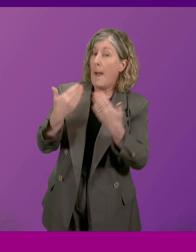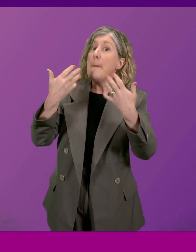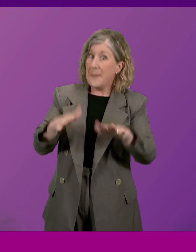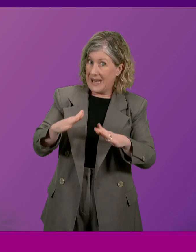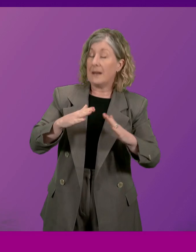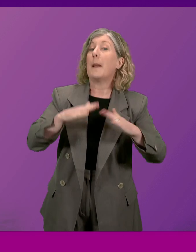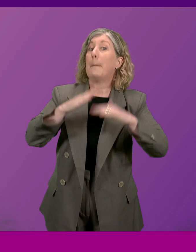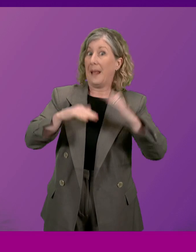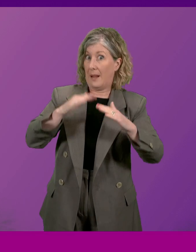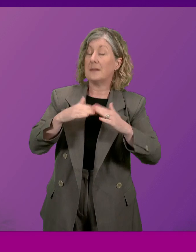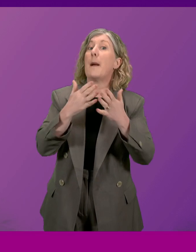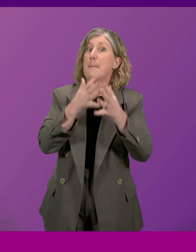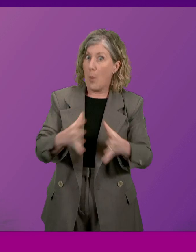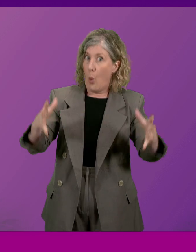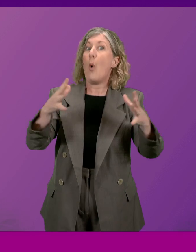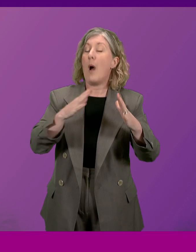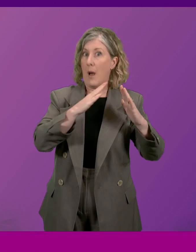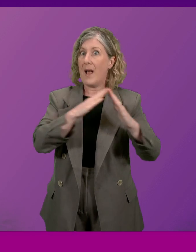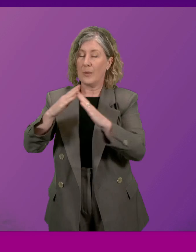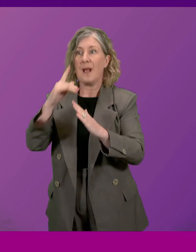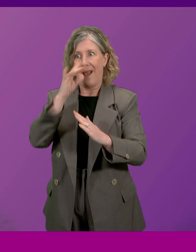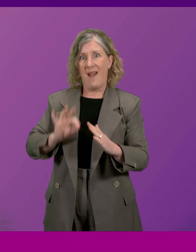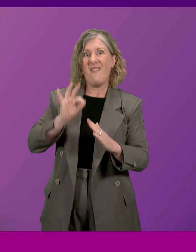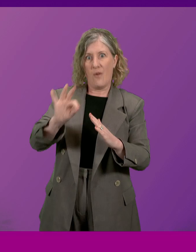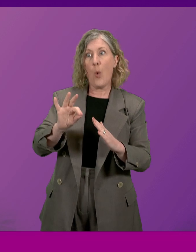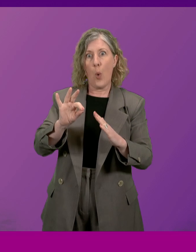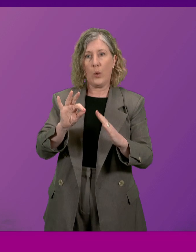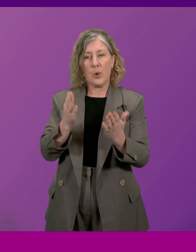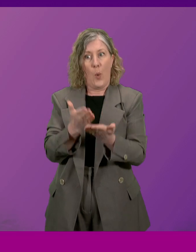head of population in Scotland than have been built in other parts of the United Kingdom,